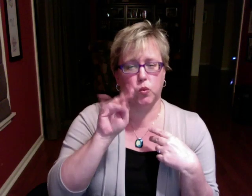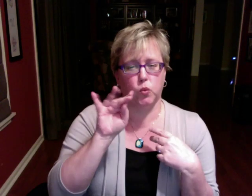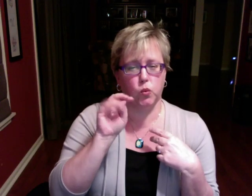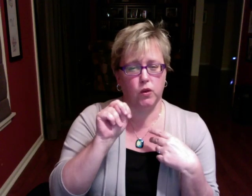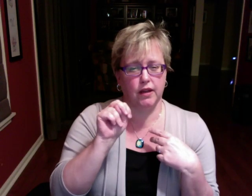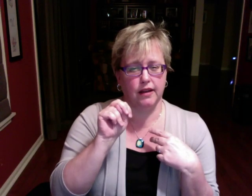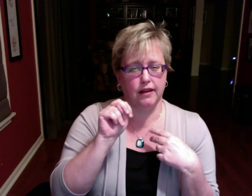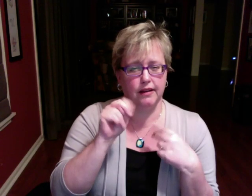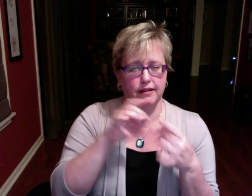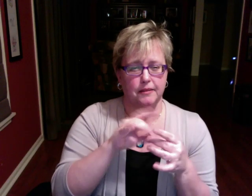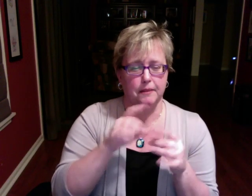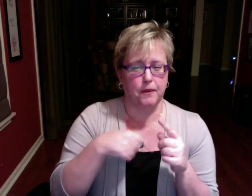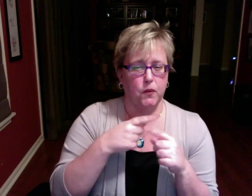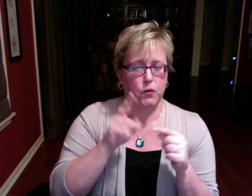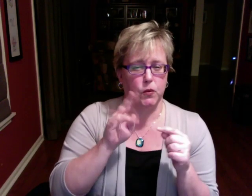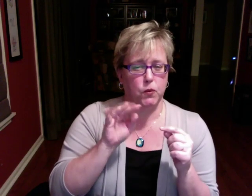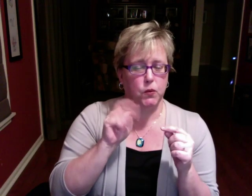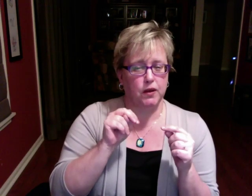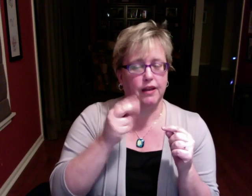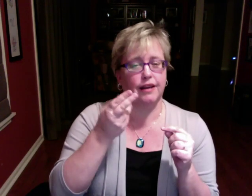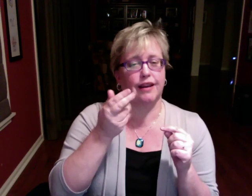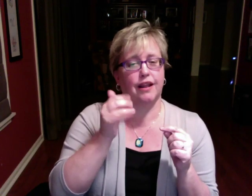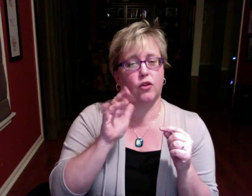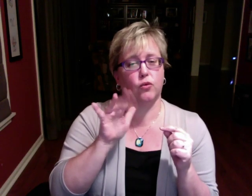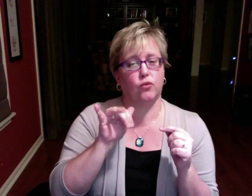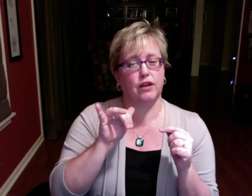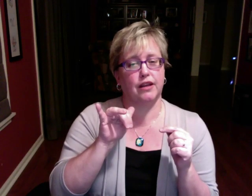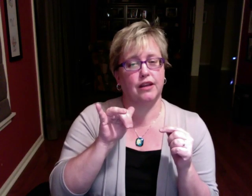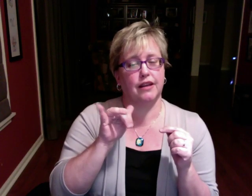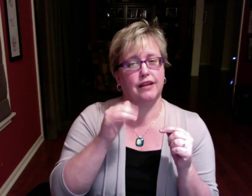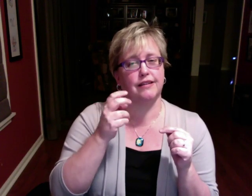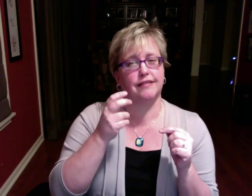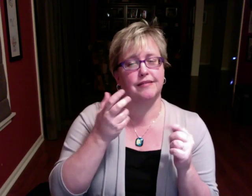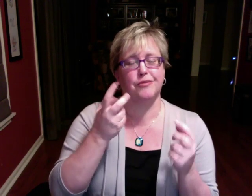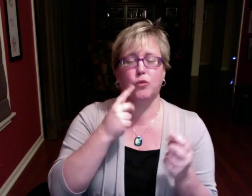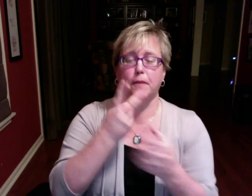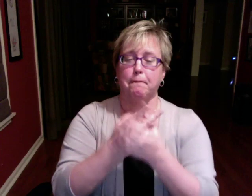And about unions. Hillary… really both candidates were pretty vague about that issue.